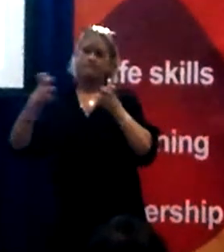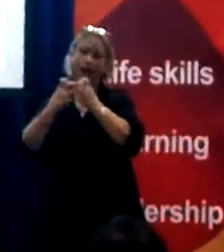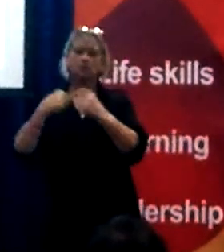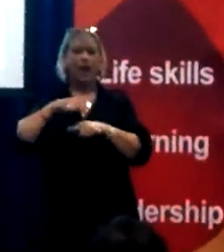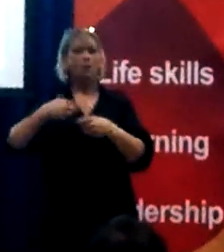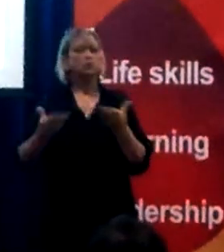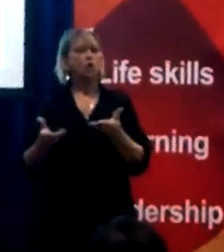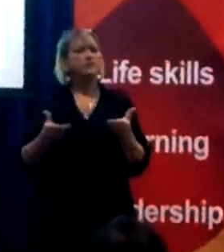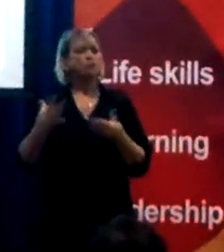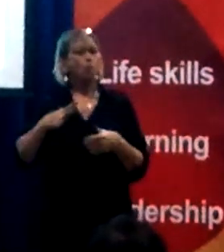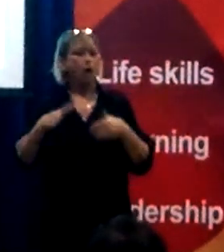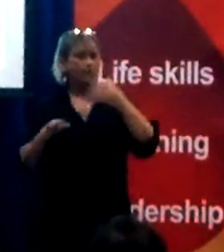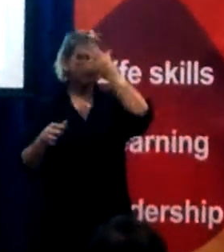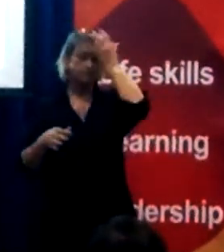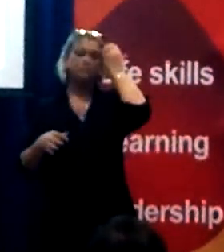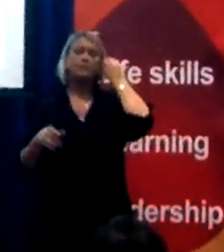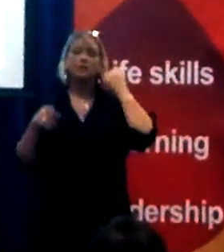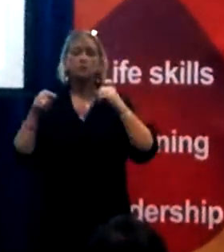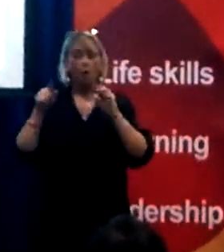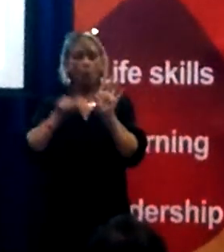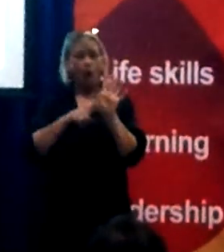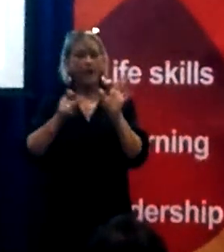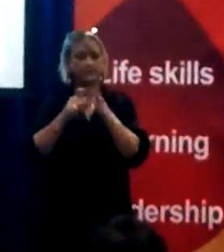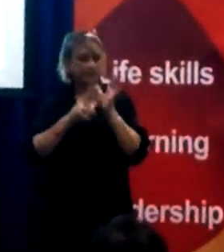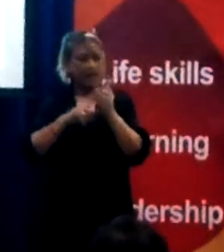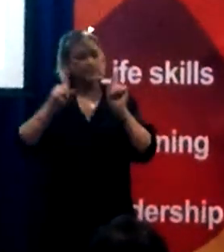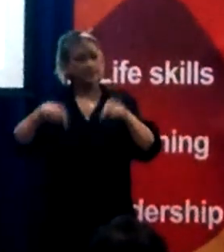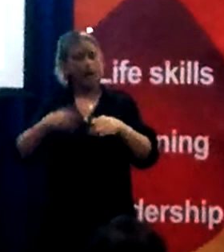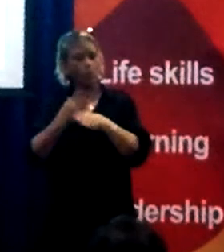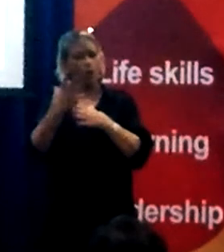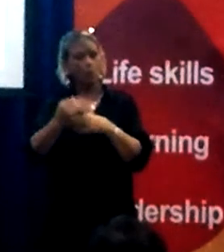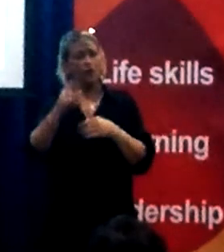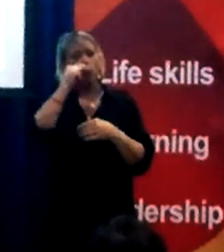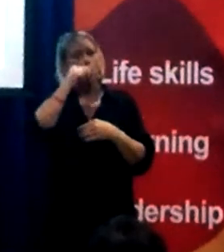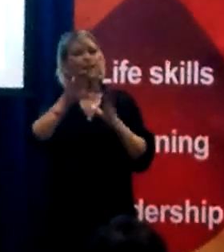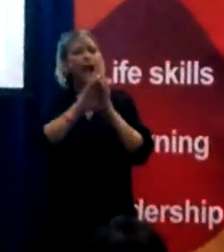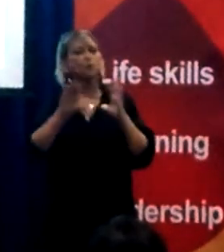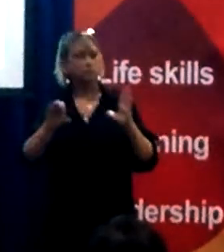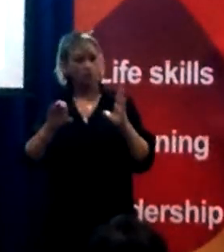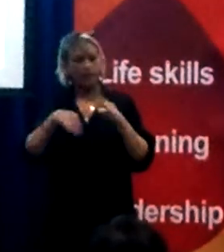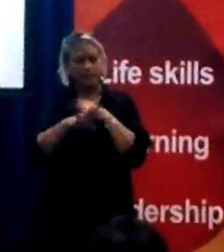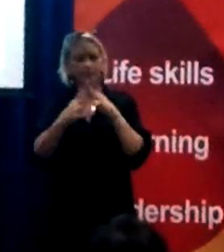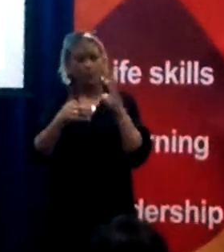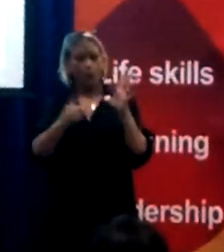YDAN is continuing to work with the Youth Affairs Council of WA to increase its capacity to do good in the community.